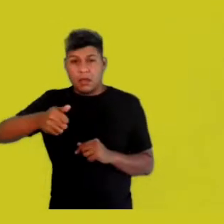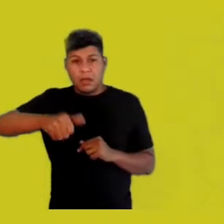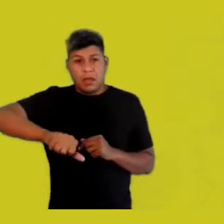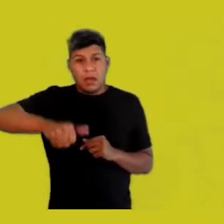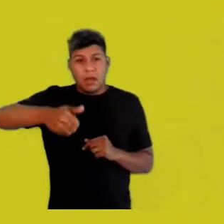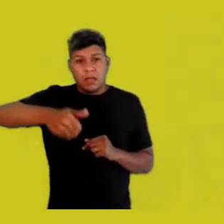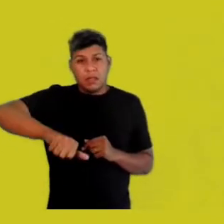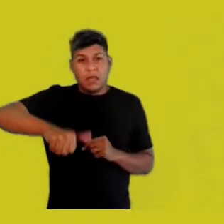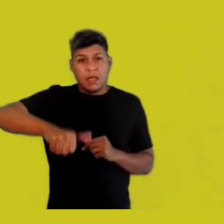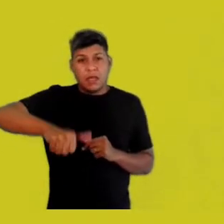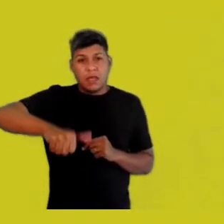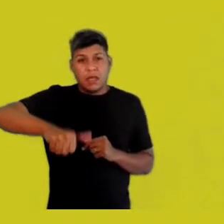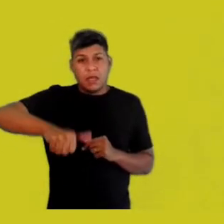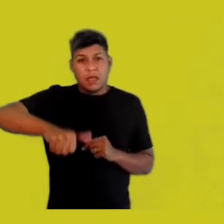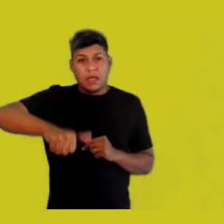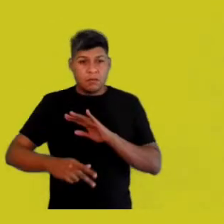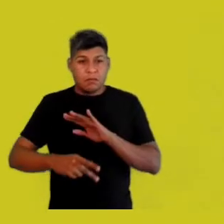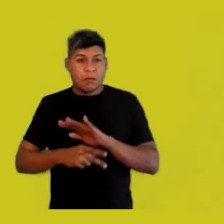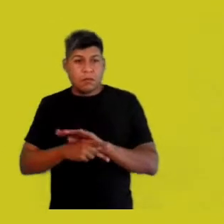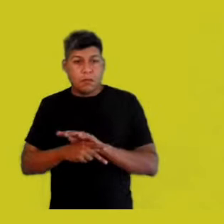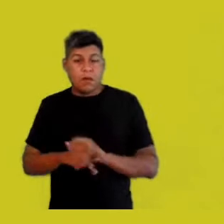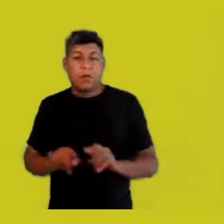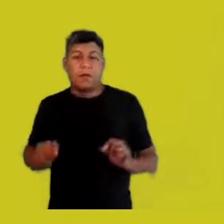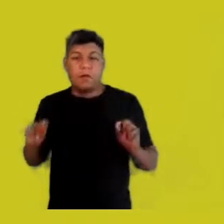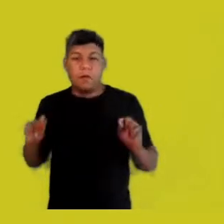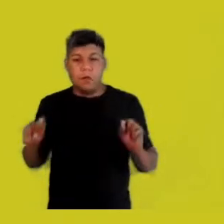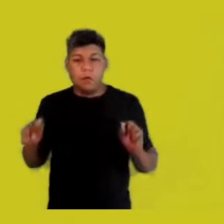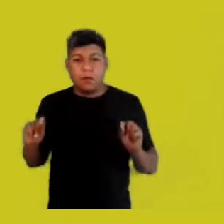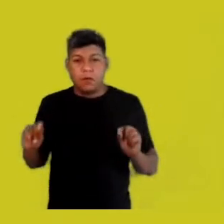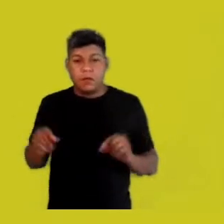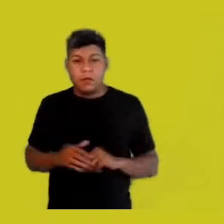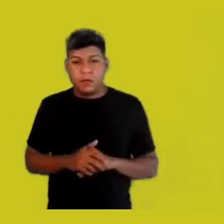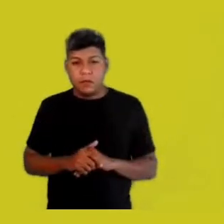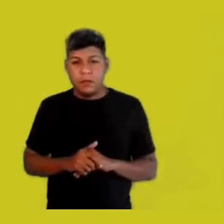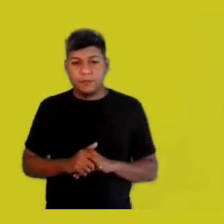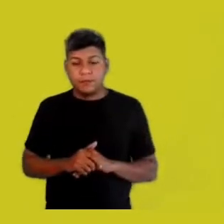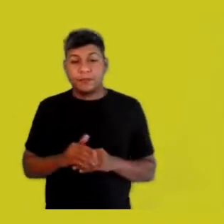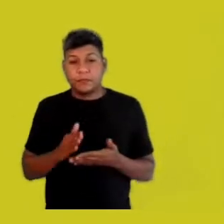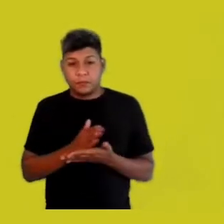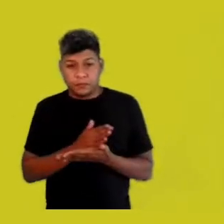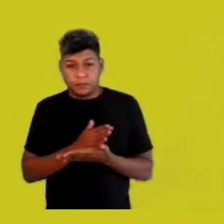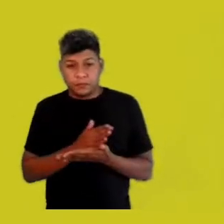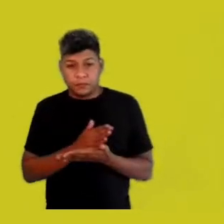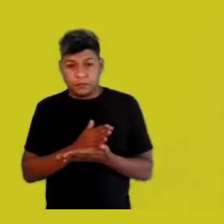including through what certain languages bring us -